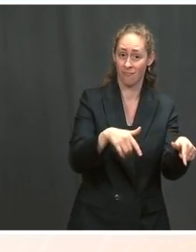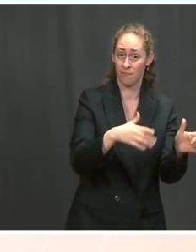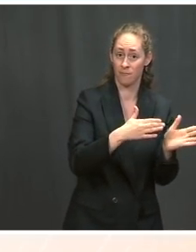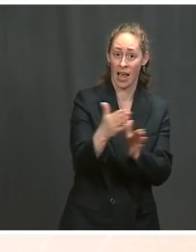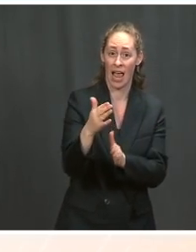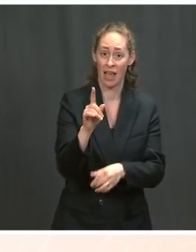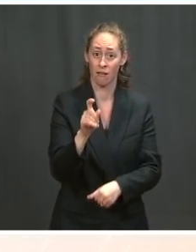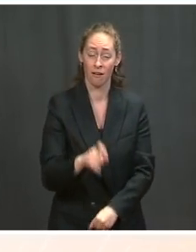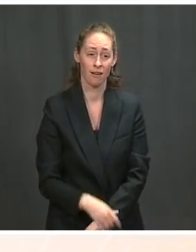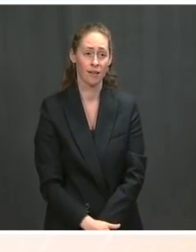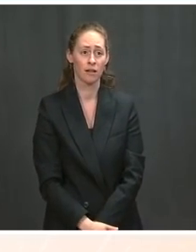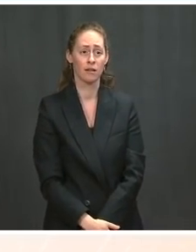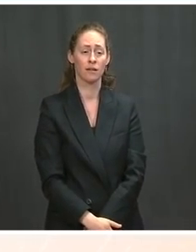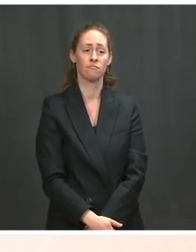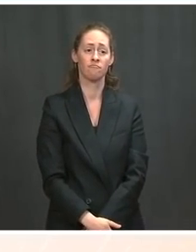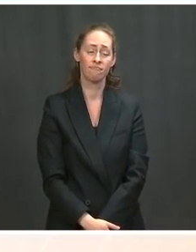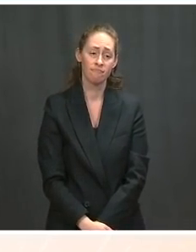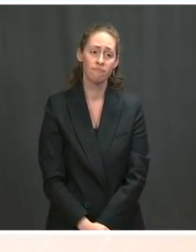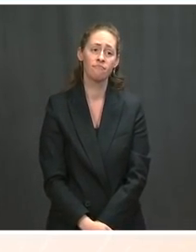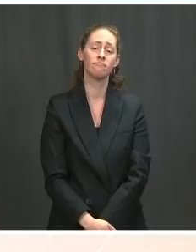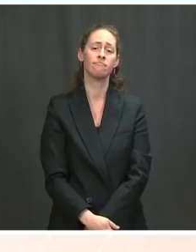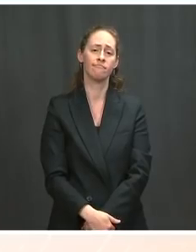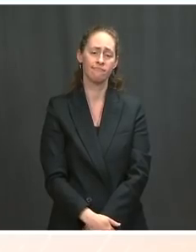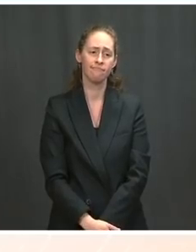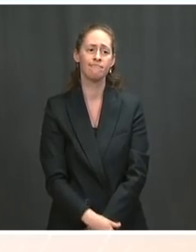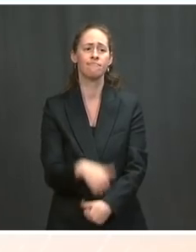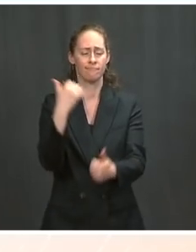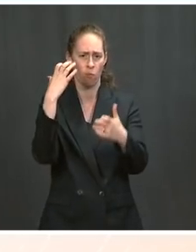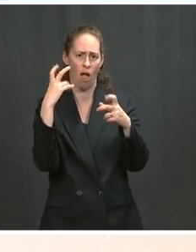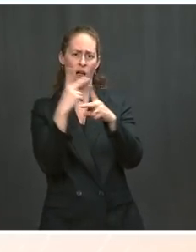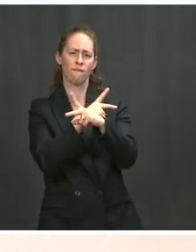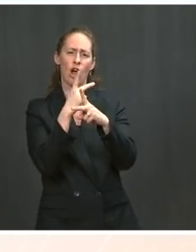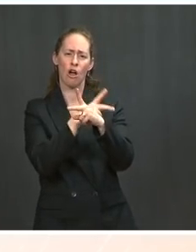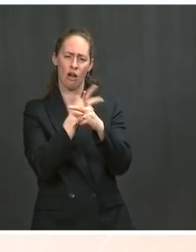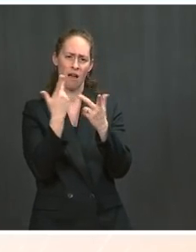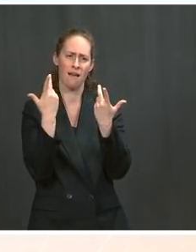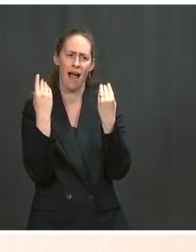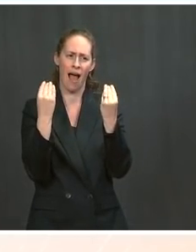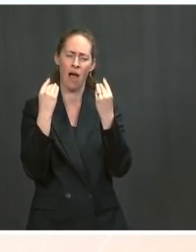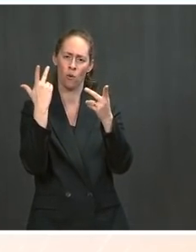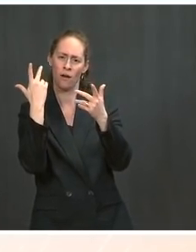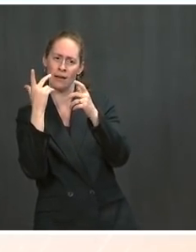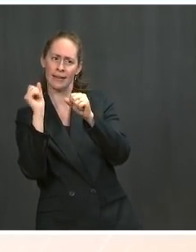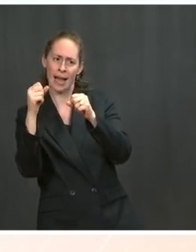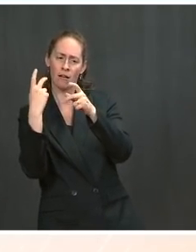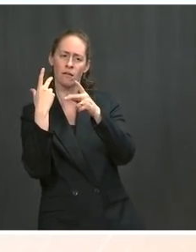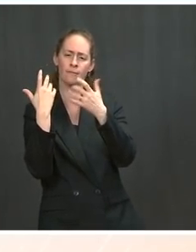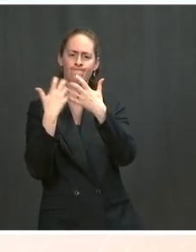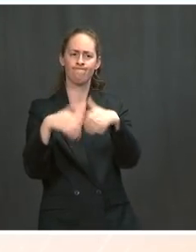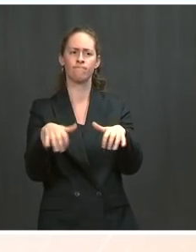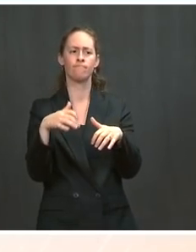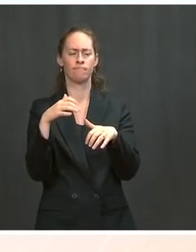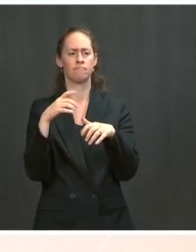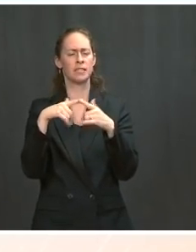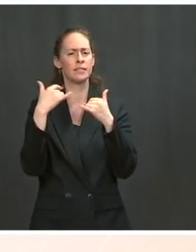because he thinks that's the responsible thing to do. But again, there's going to be a range of discussions with members of both parties. As Nancy said,